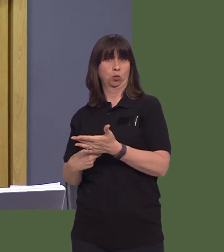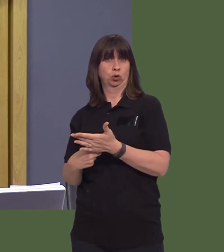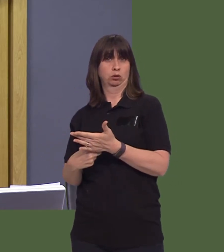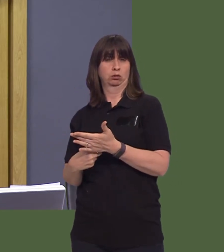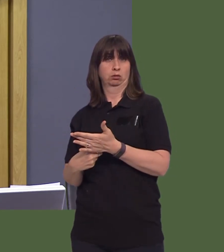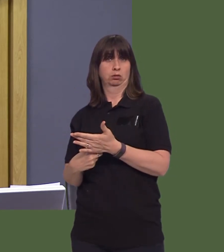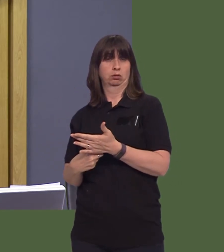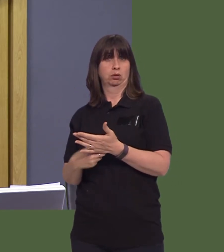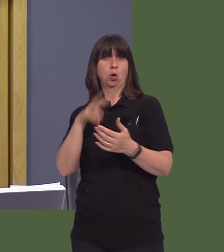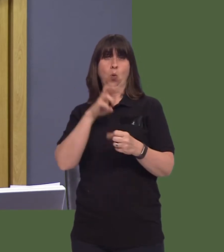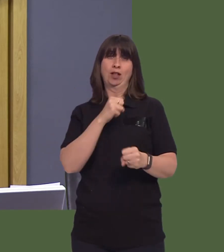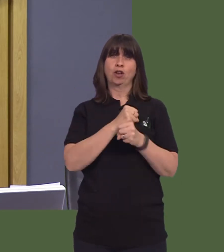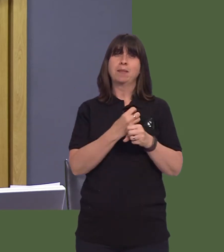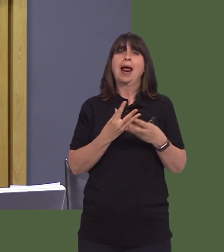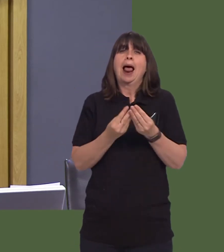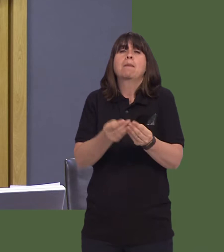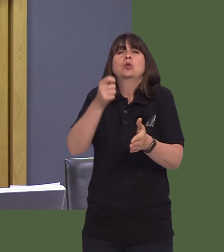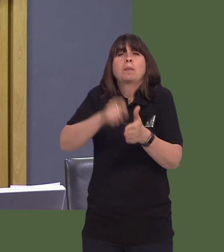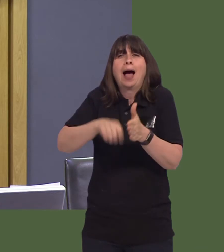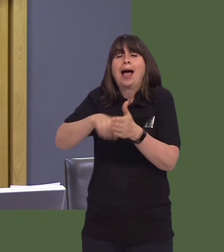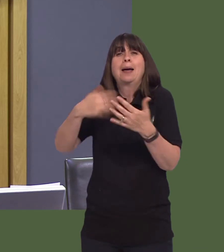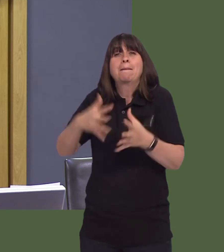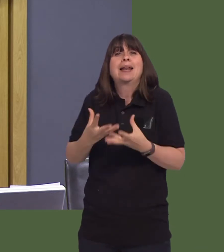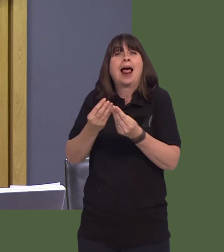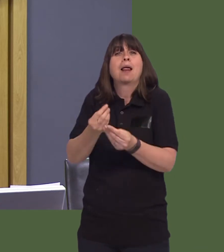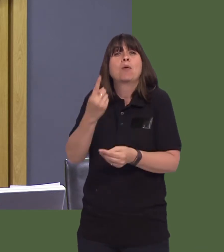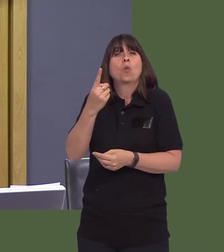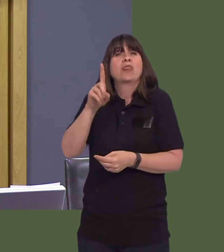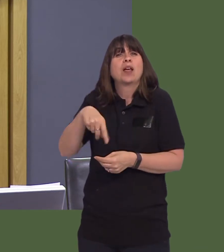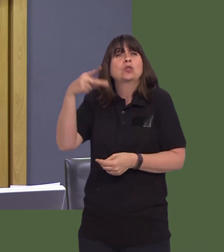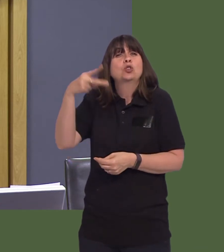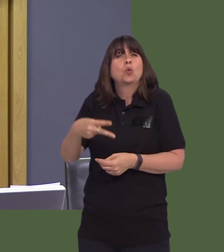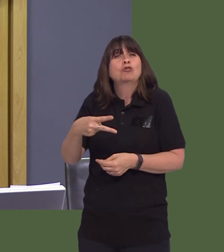The Welsh Government's Help to Buy scheme has helped over 1,200 first-time buyers to